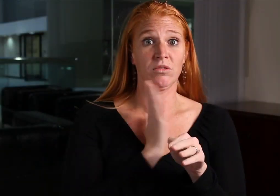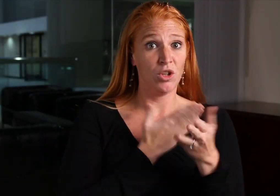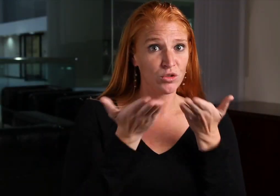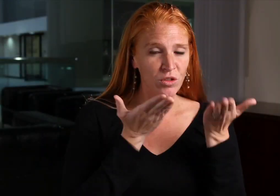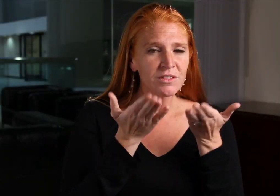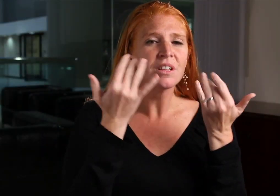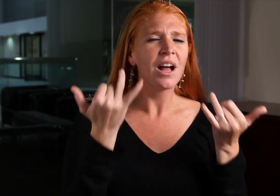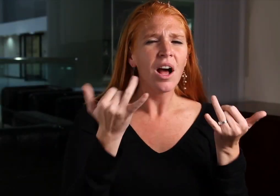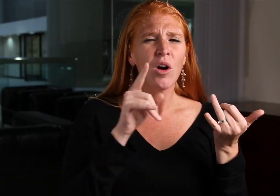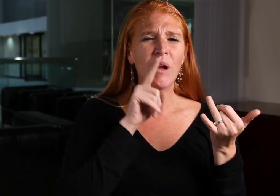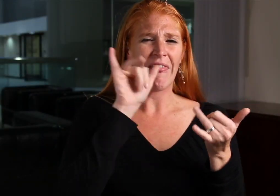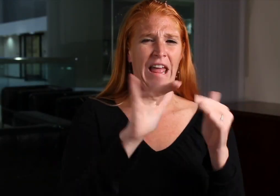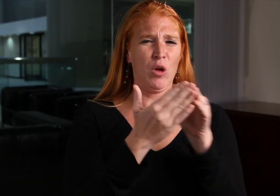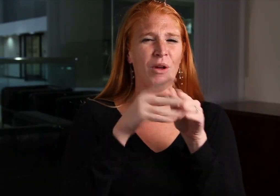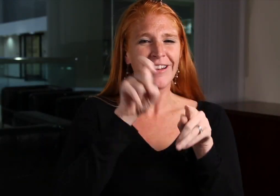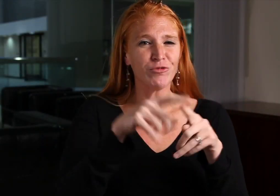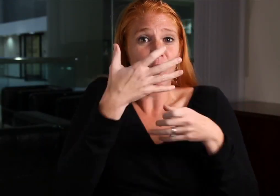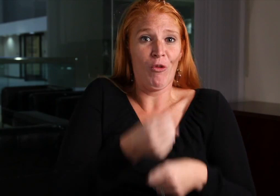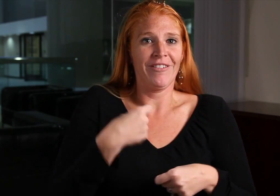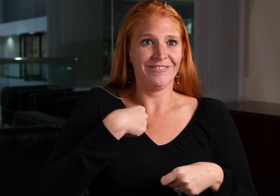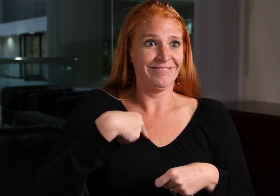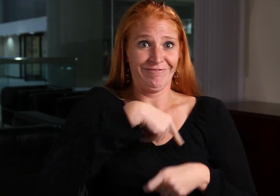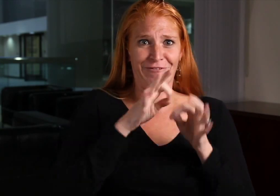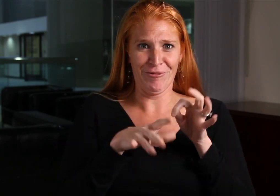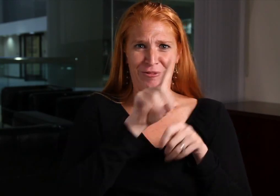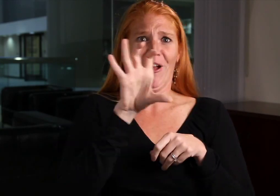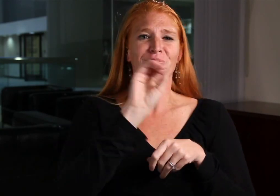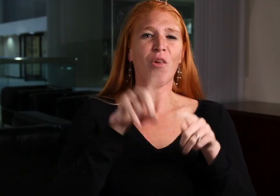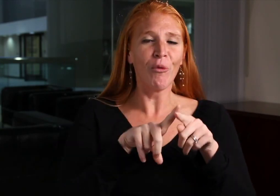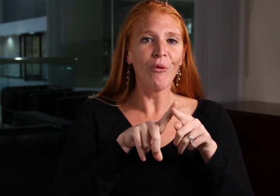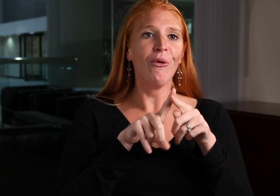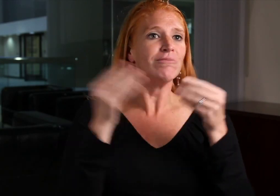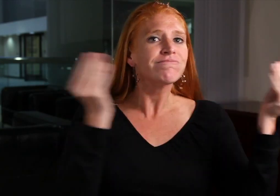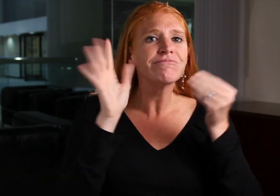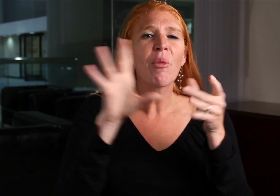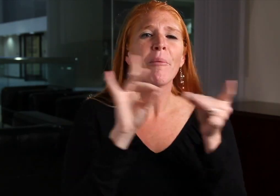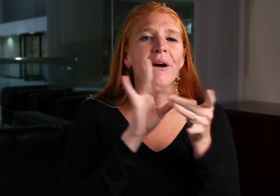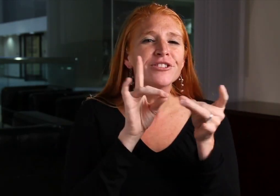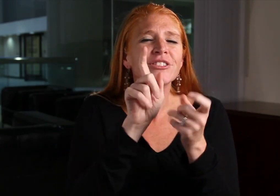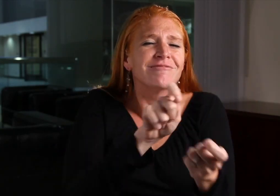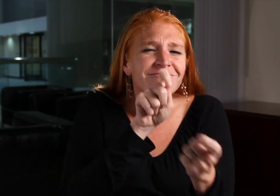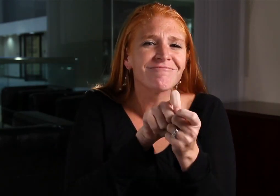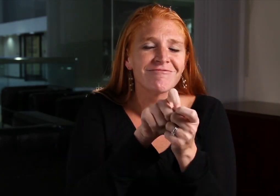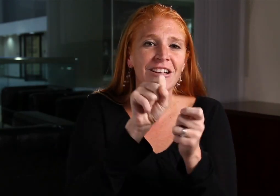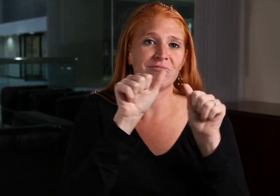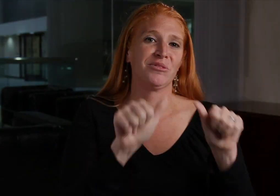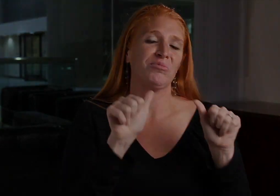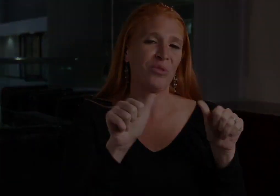Margie: The Deaf Community that chooses to use our service needs to trust us 100% to relay their message effectively, and as accurately as possible.